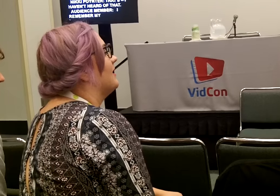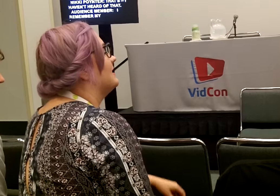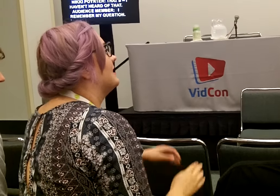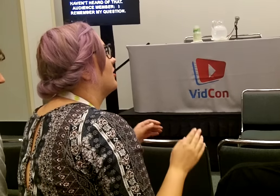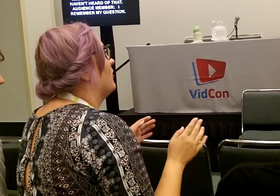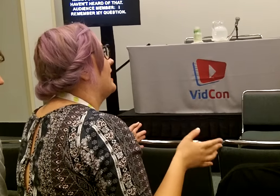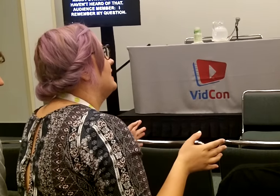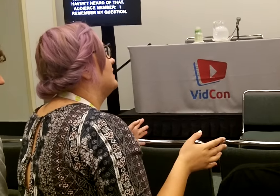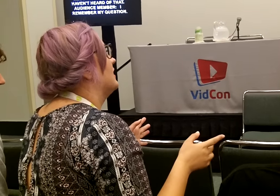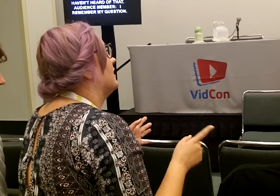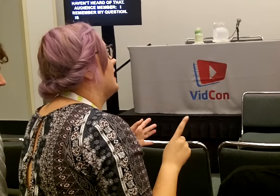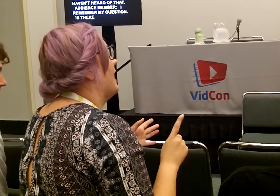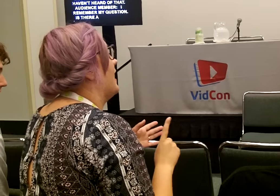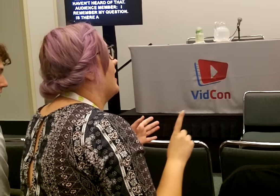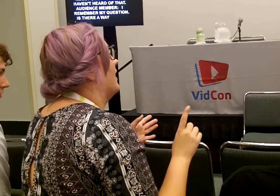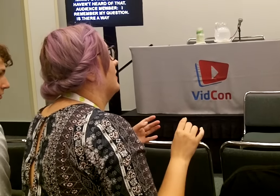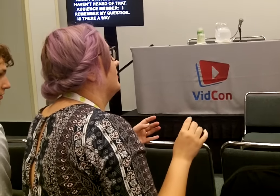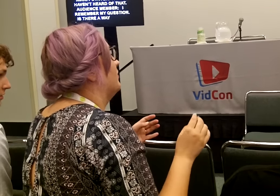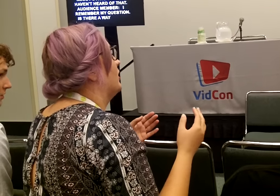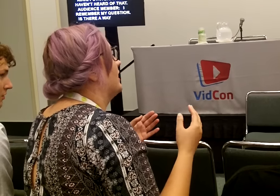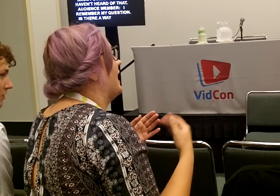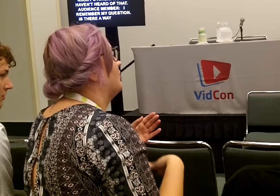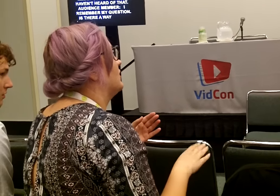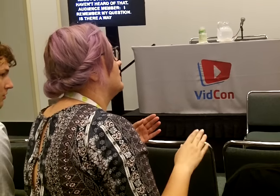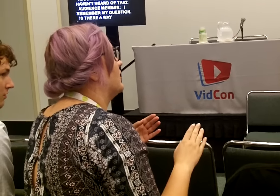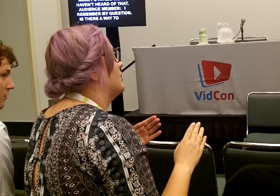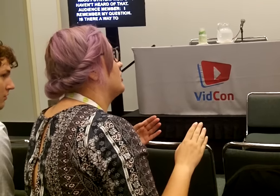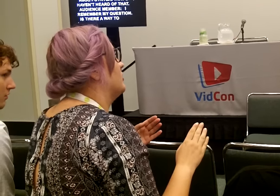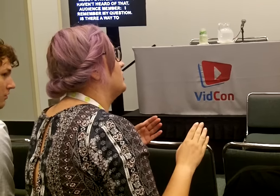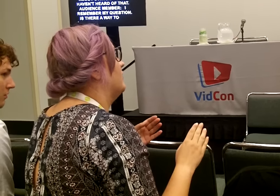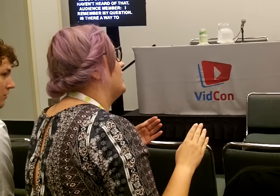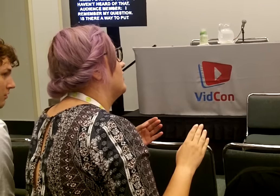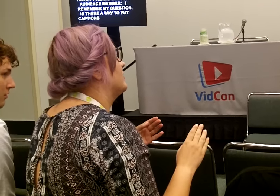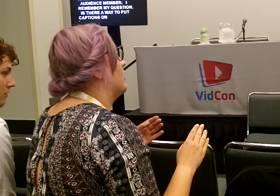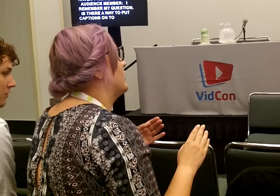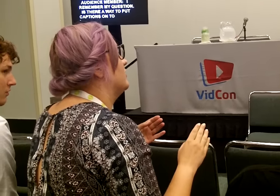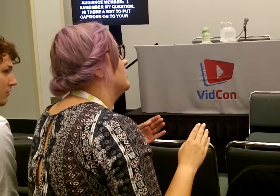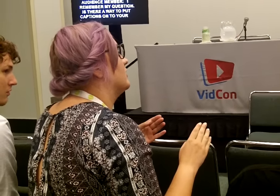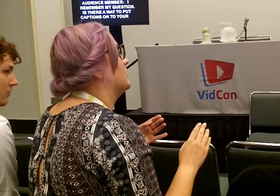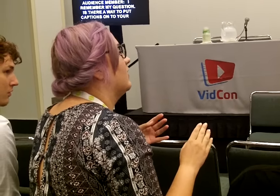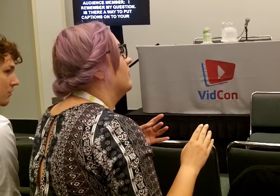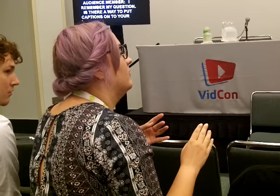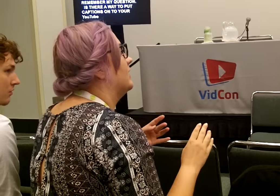Is there a way to put captions onto your YouTube videos while using your cell phone?